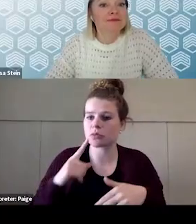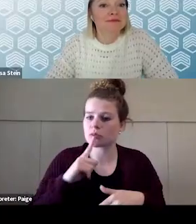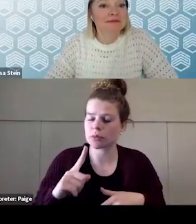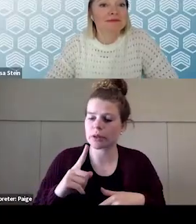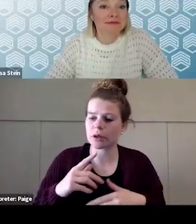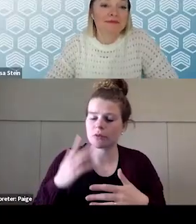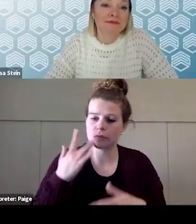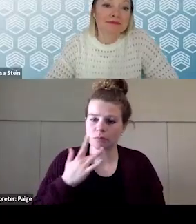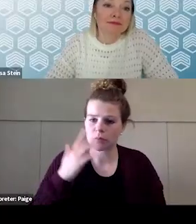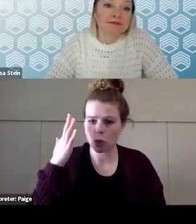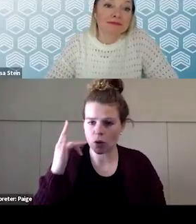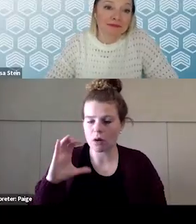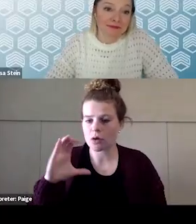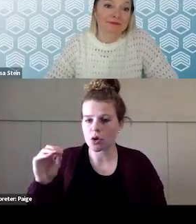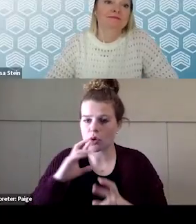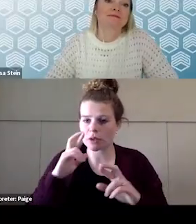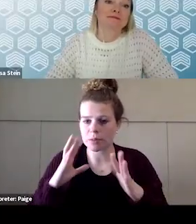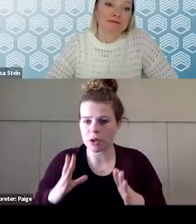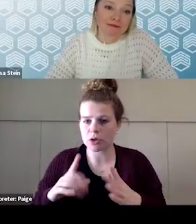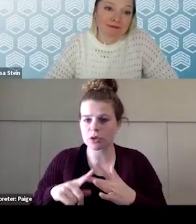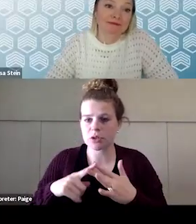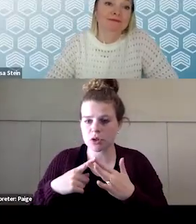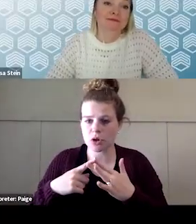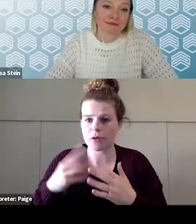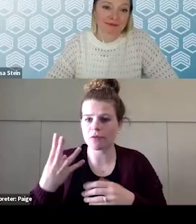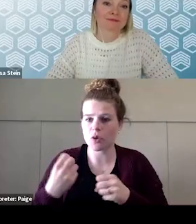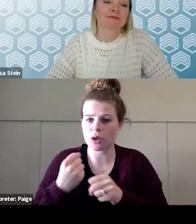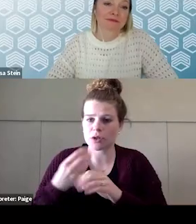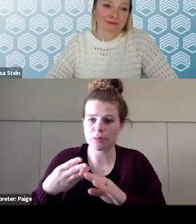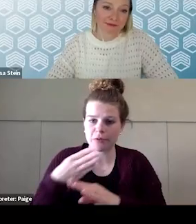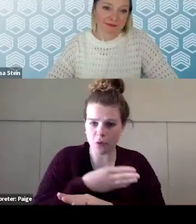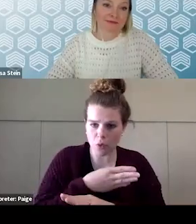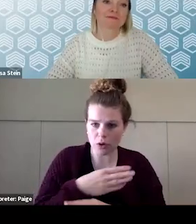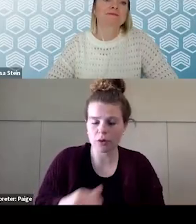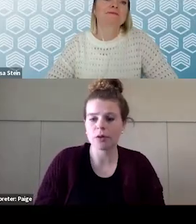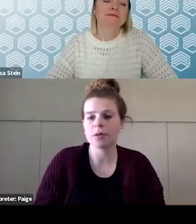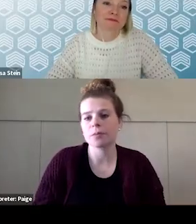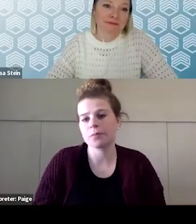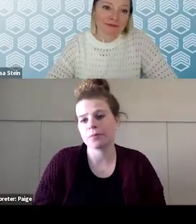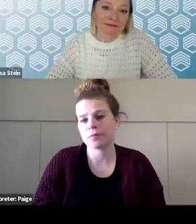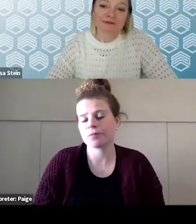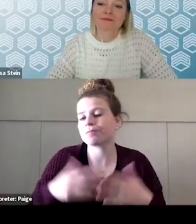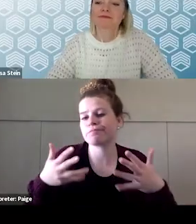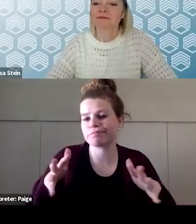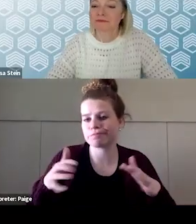because the co-responders had started four years before, and so we really already had that buy-in.